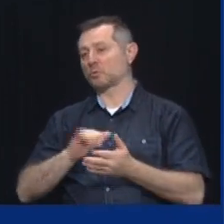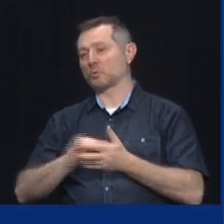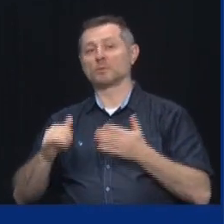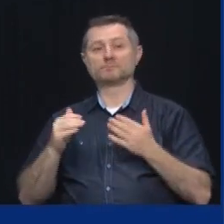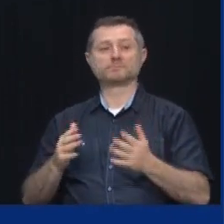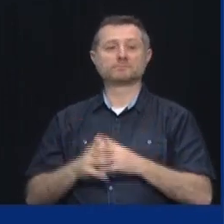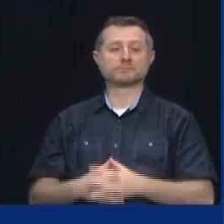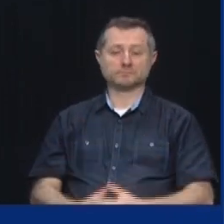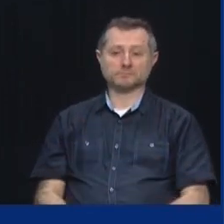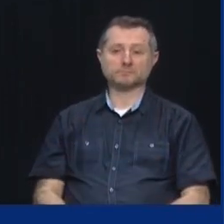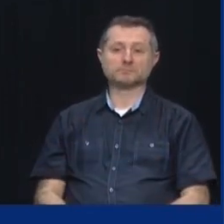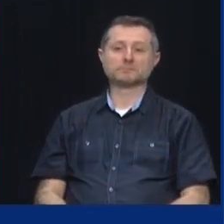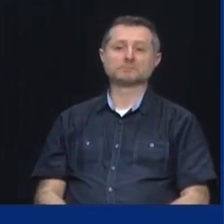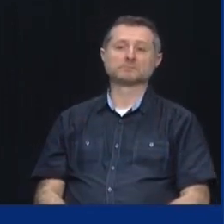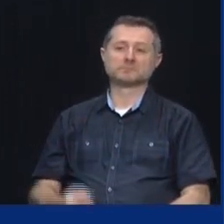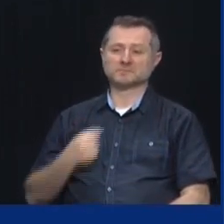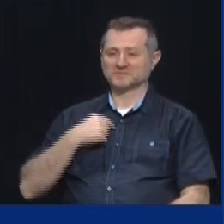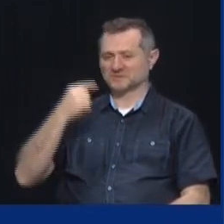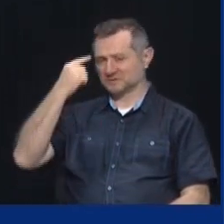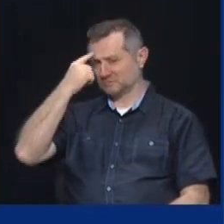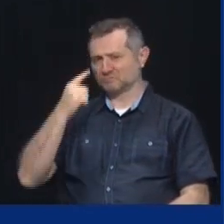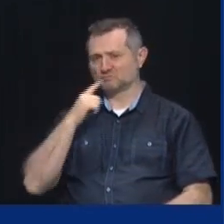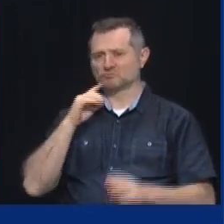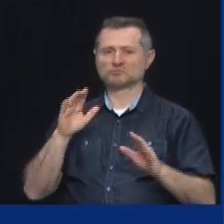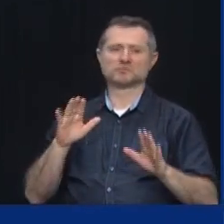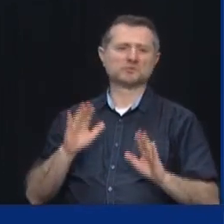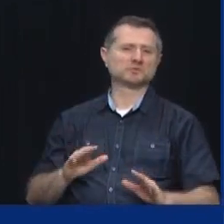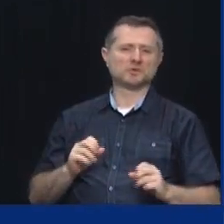THEN TRAVEL SAVE AND GO TO A STATE THAT YOU KNOW IS SAFE FROM COVID.